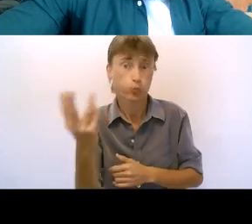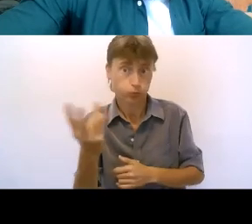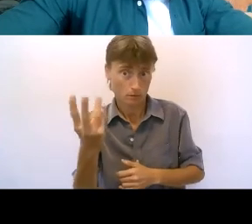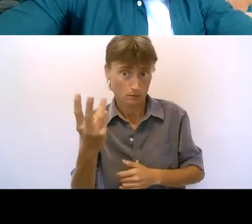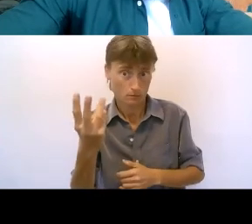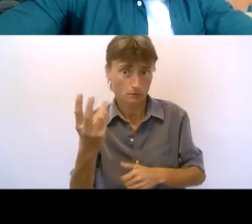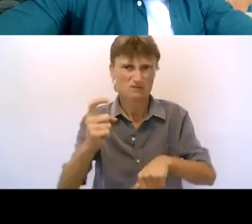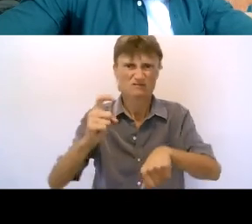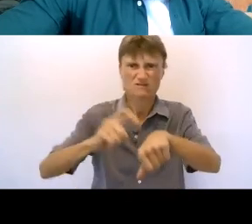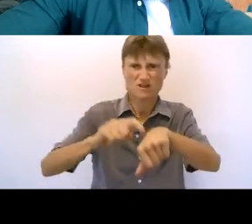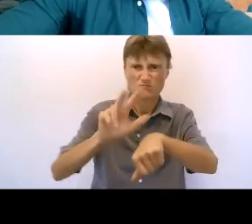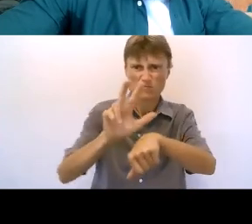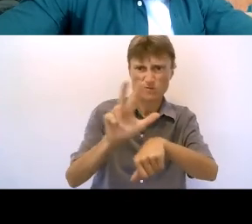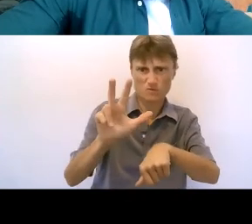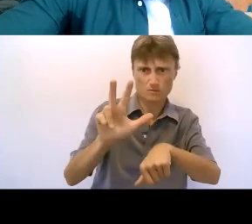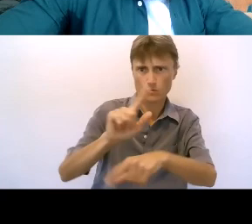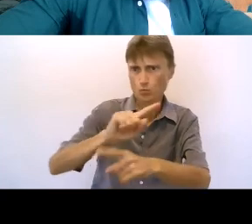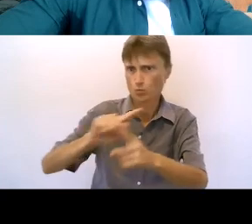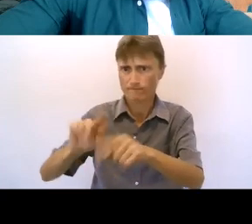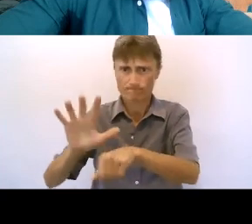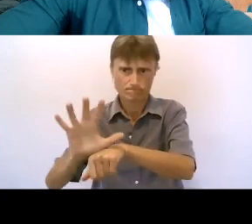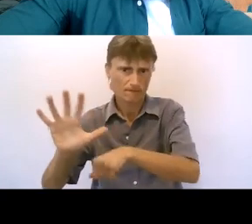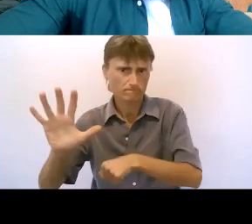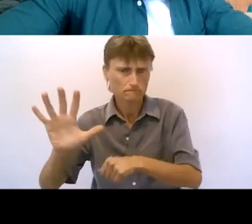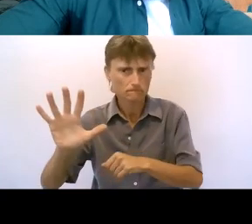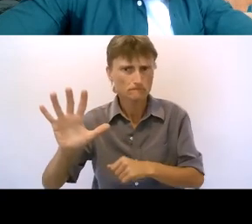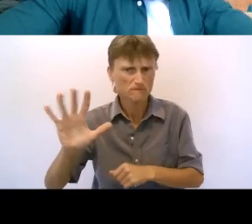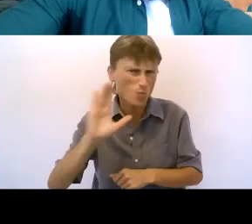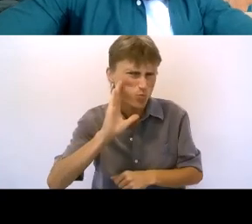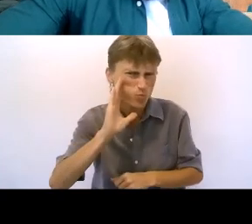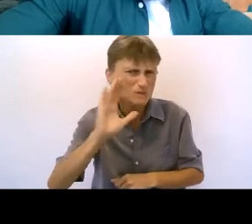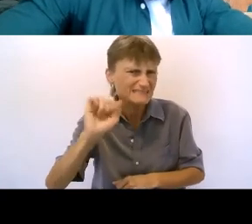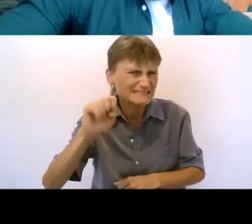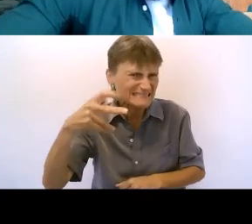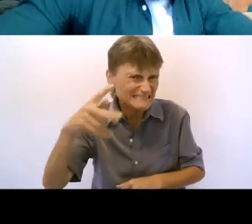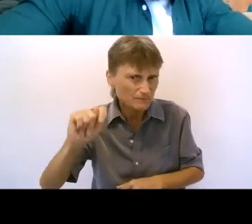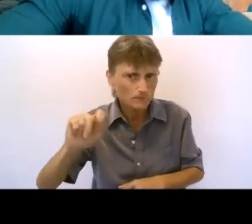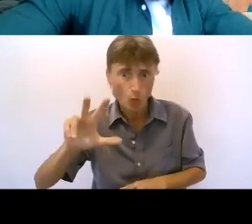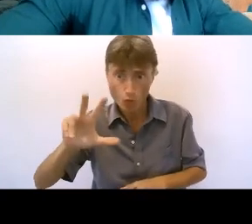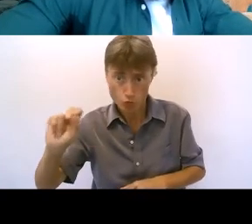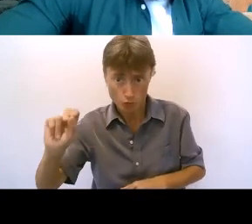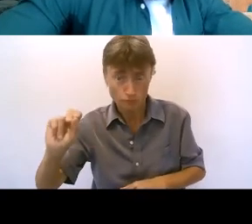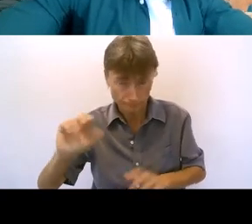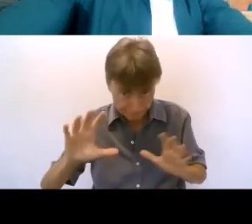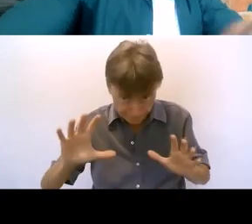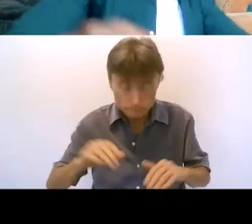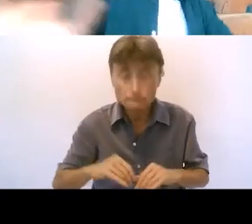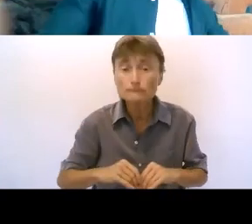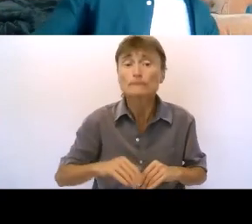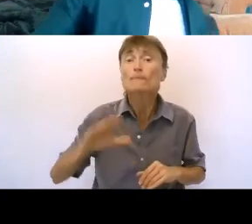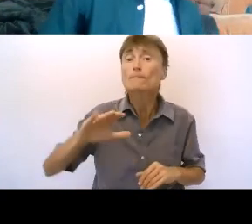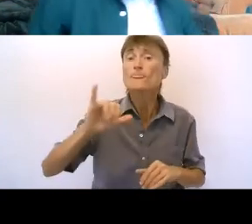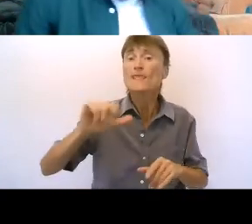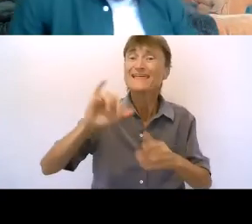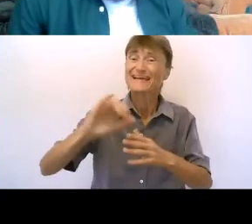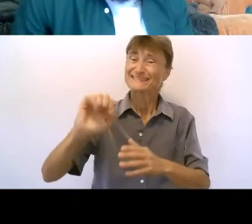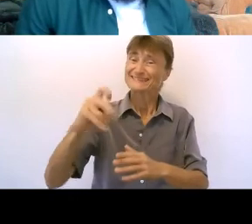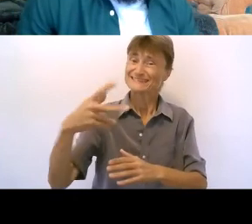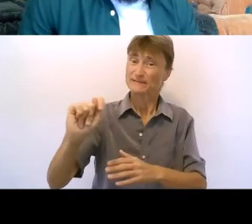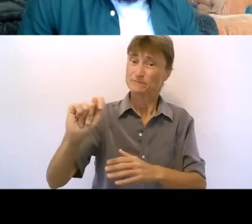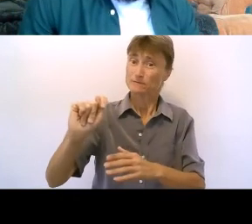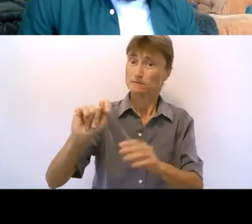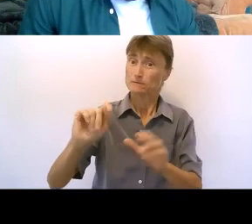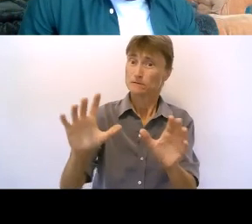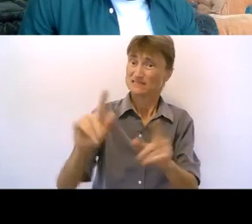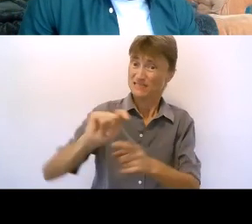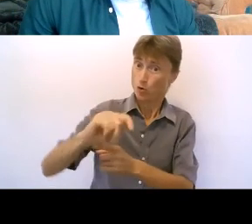to five. And our plan for that session is to do a bit of a deeper dive and a reflection